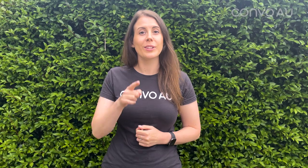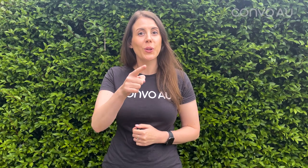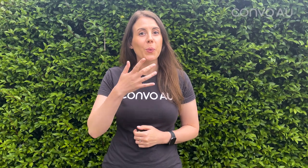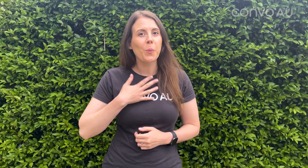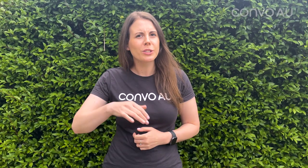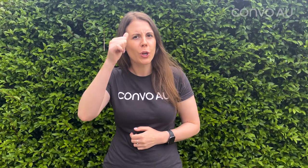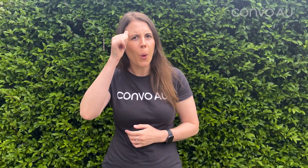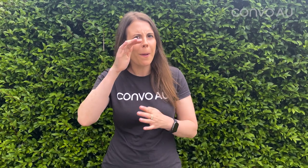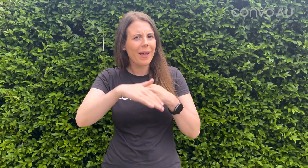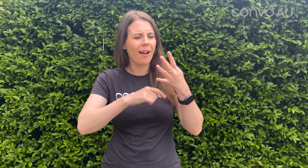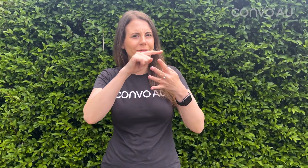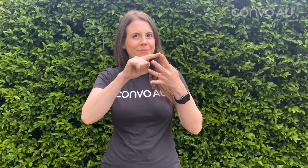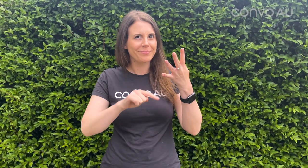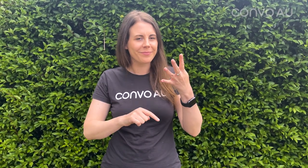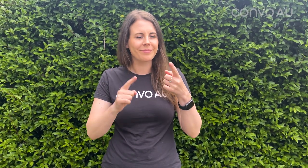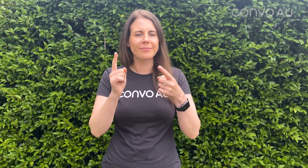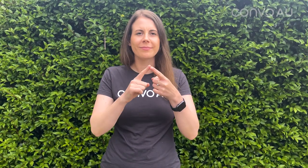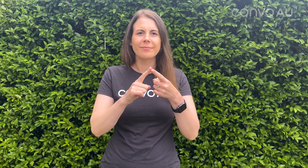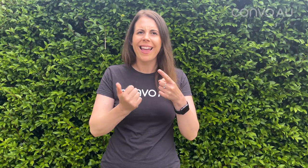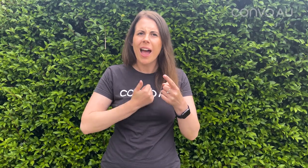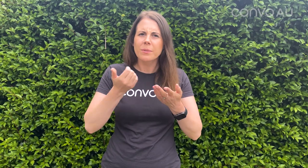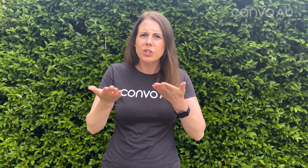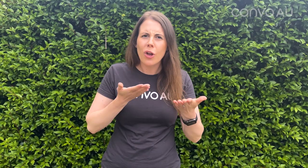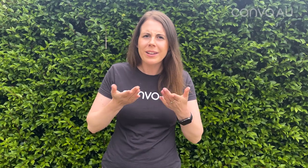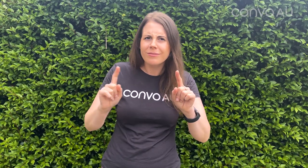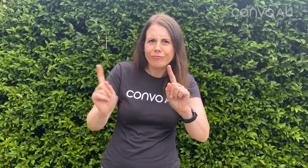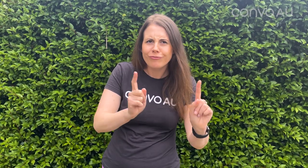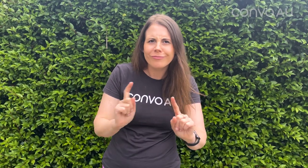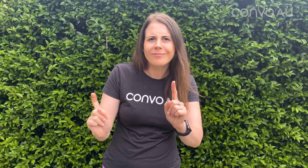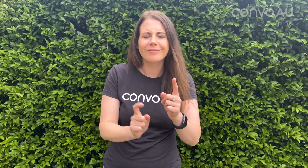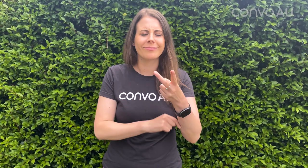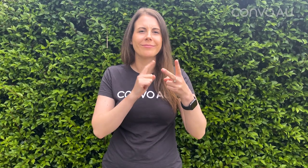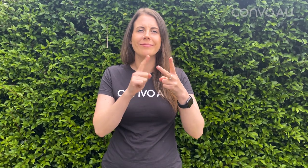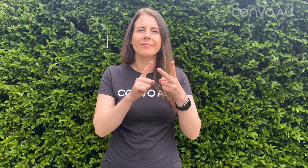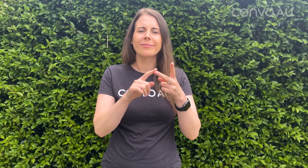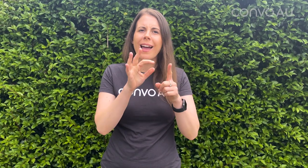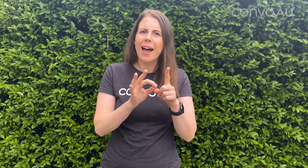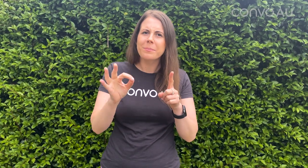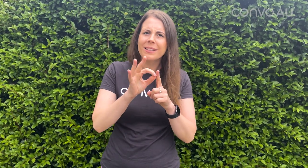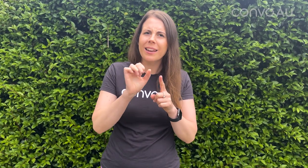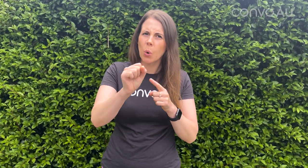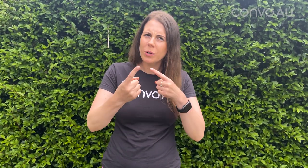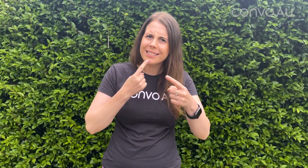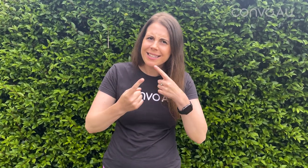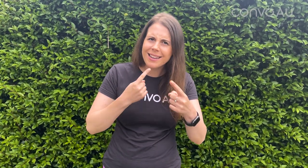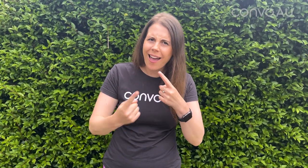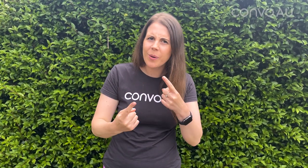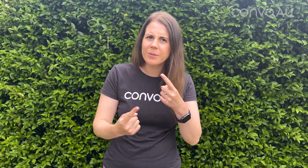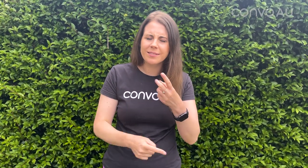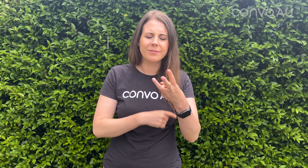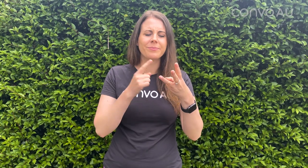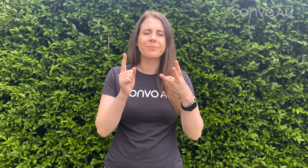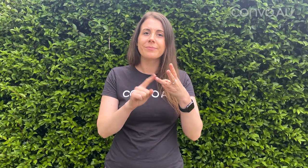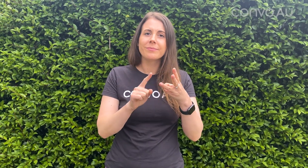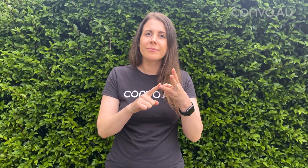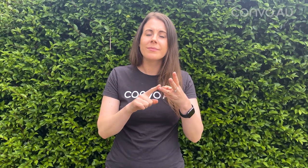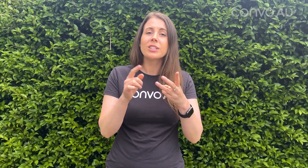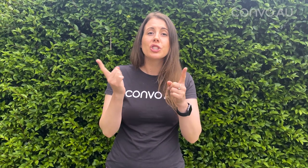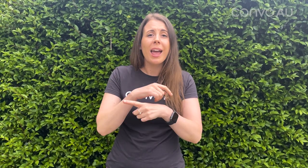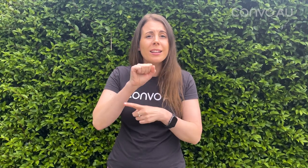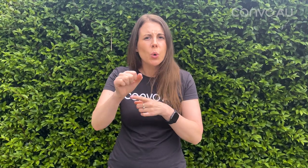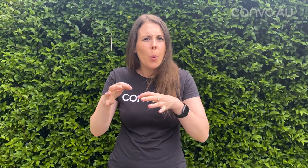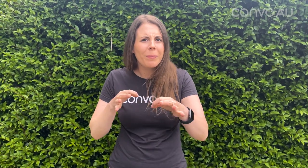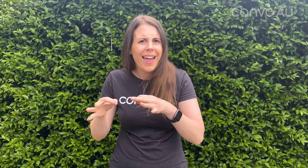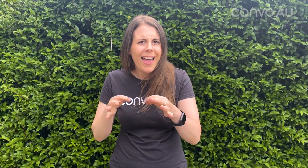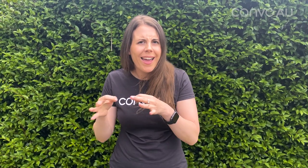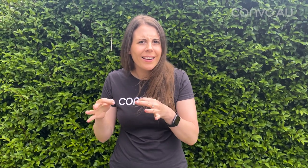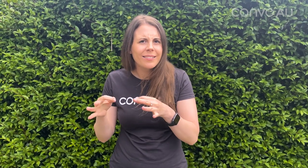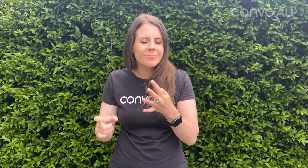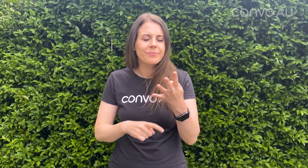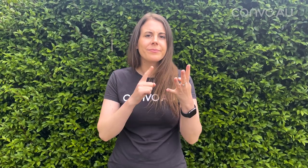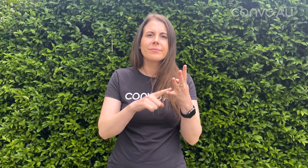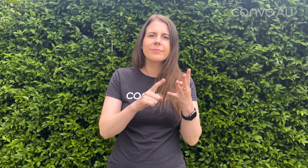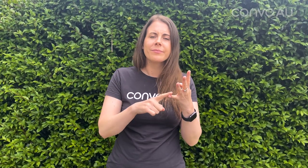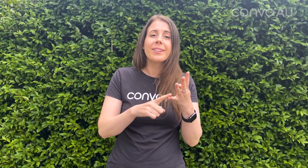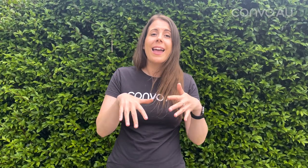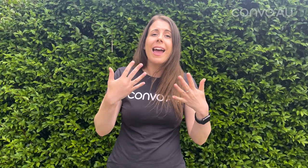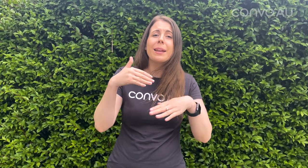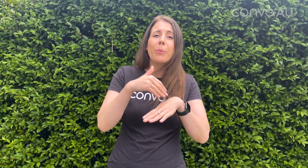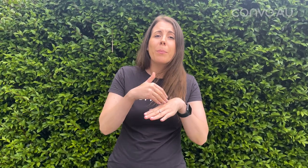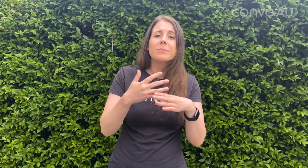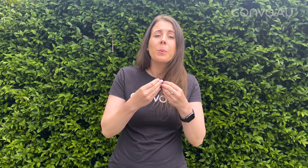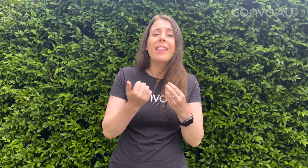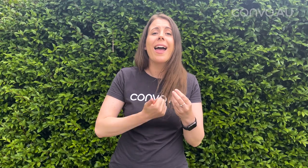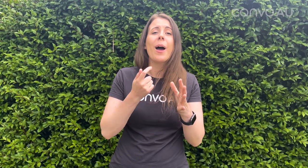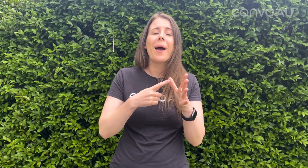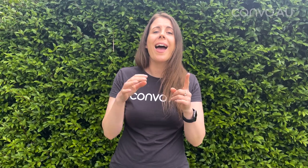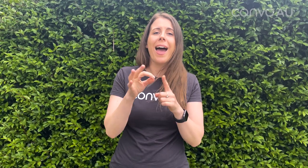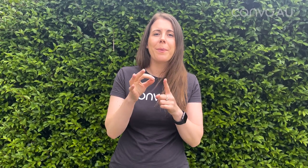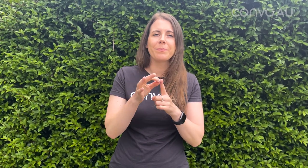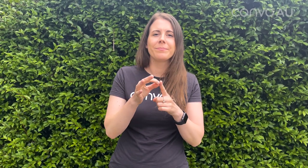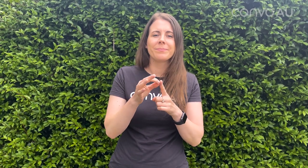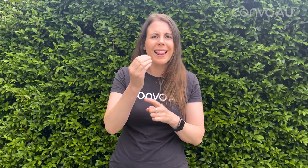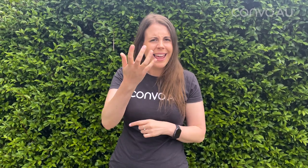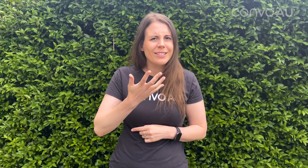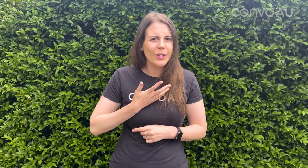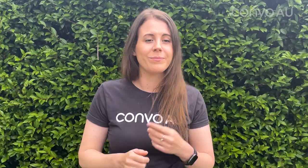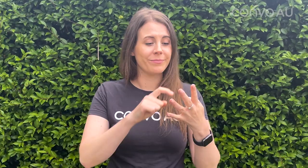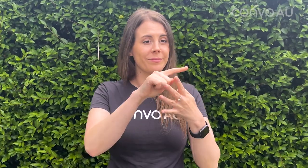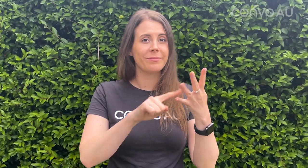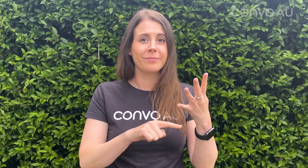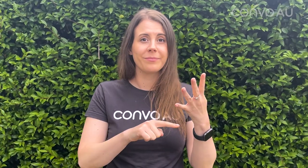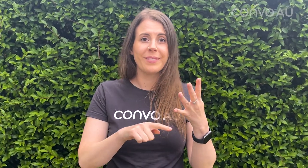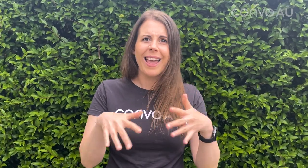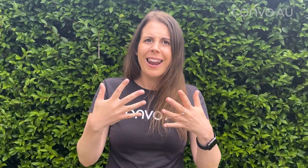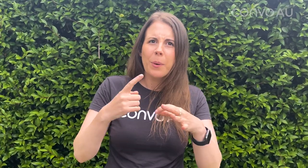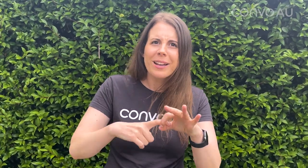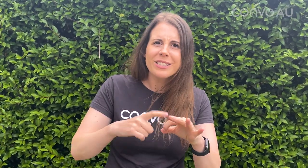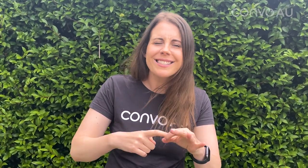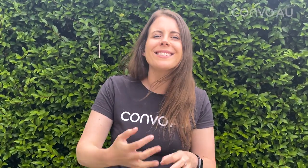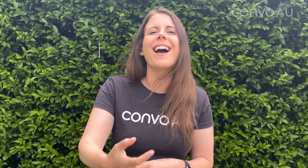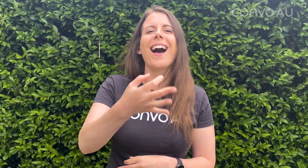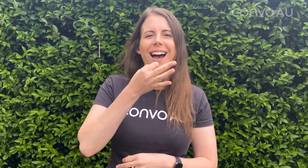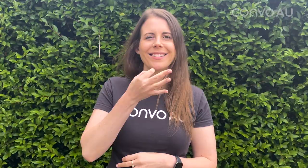Ask us any questions about our services, update details, change your plan or any troubleshooting with our app.